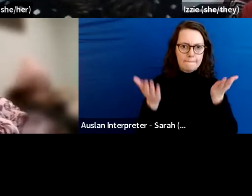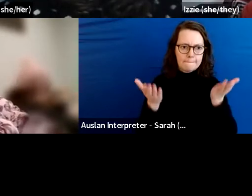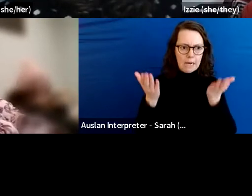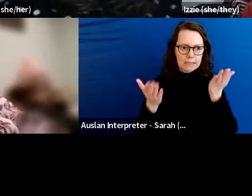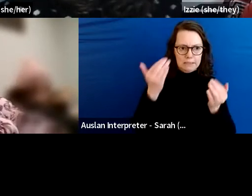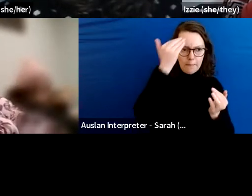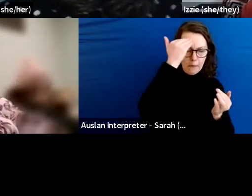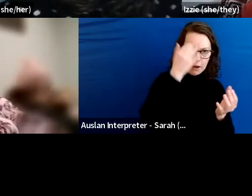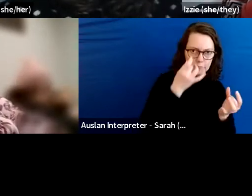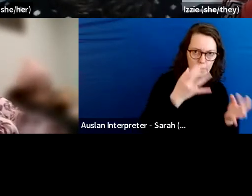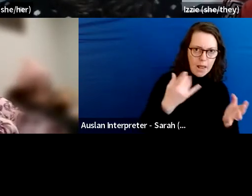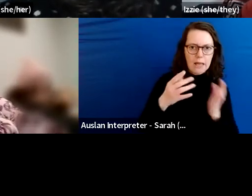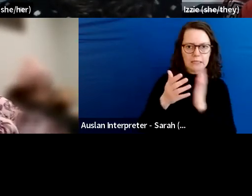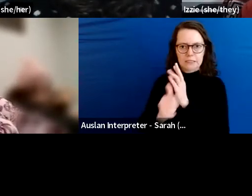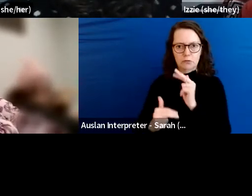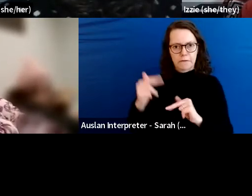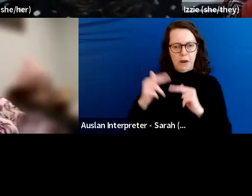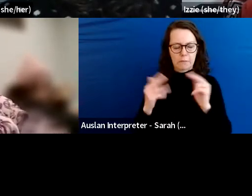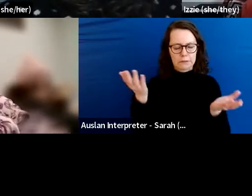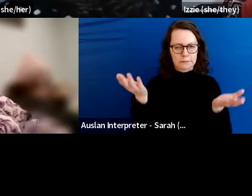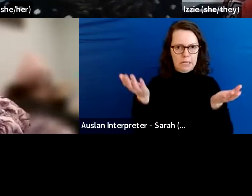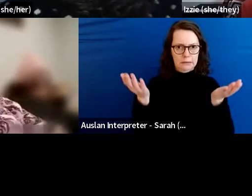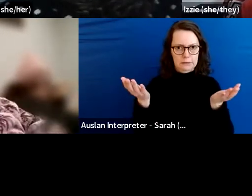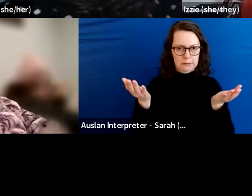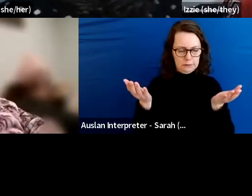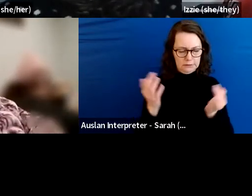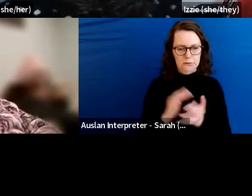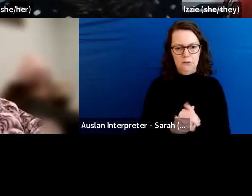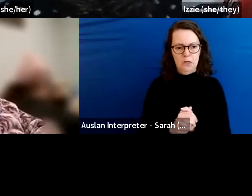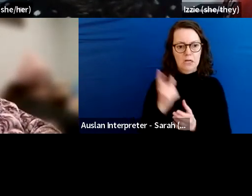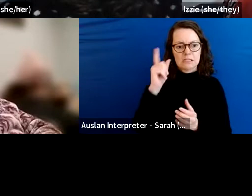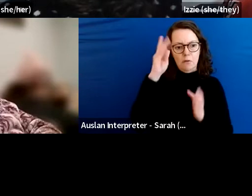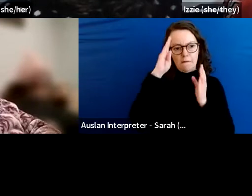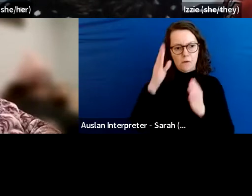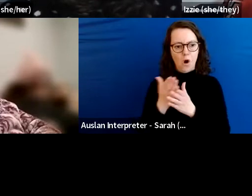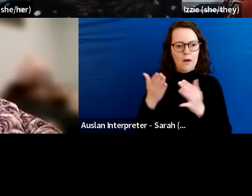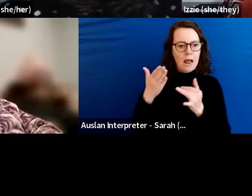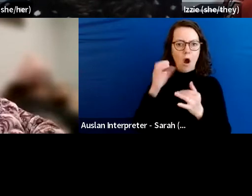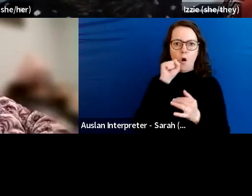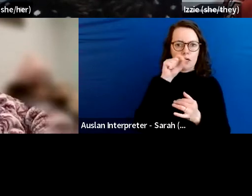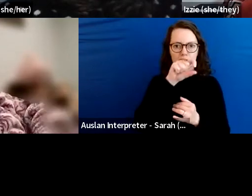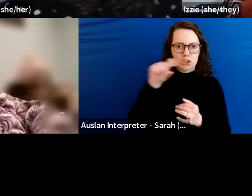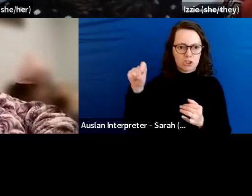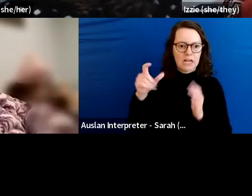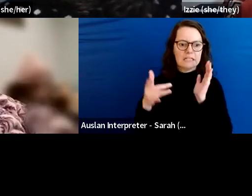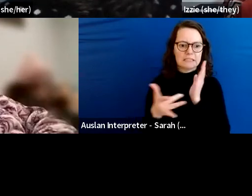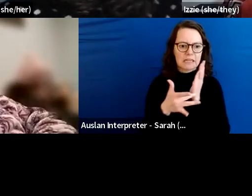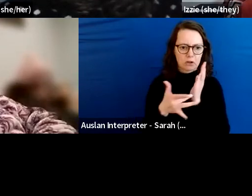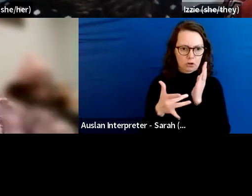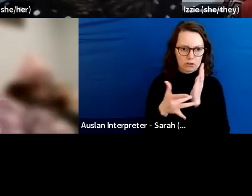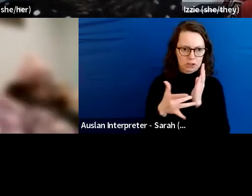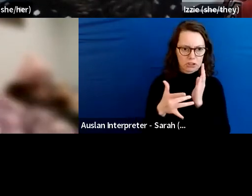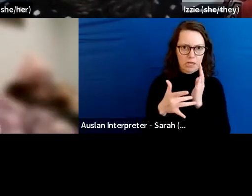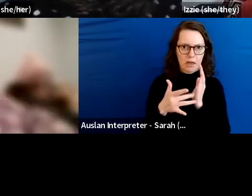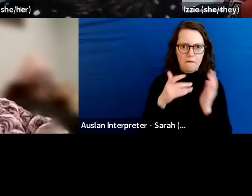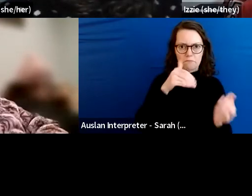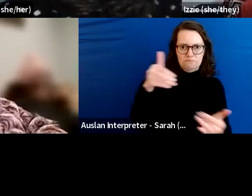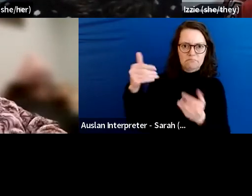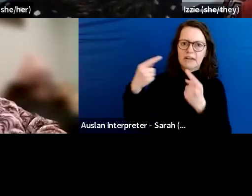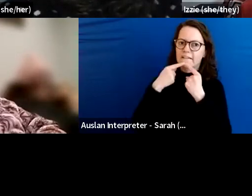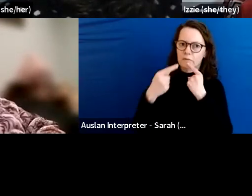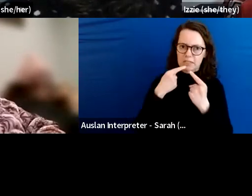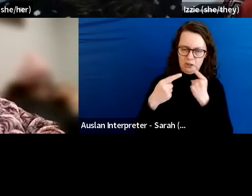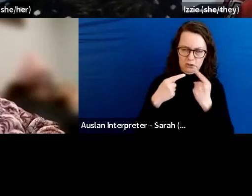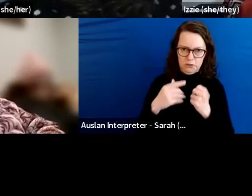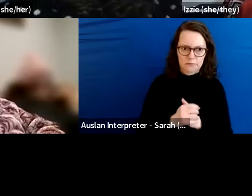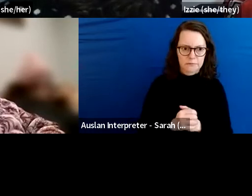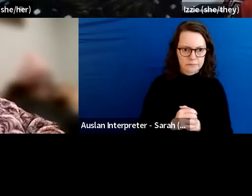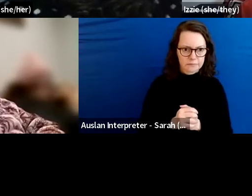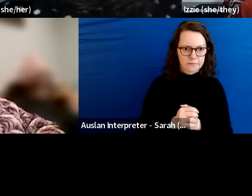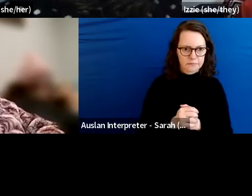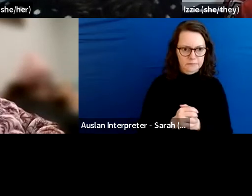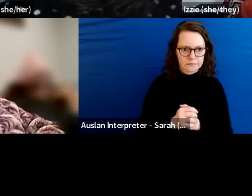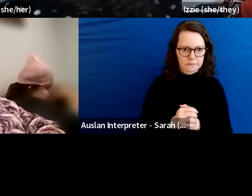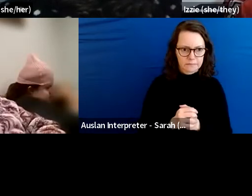building your mindset and your skill set for inclusion. So this webinar today really focuses on access to, and use of technology for gathering filtering and digesting information.